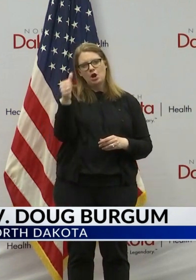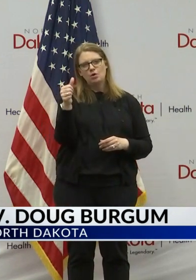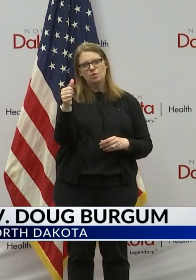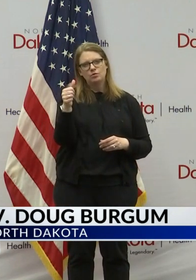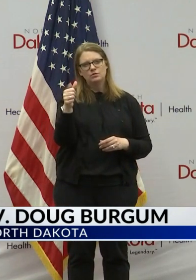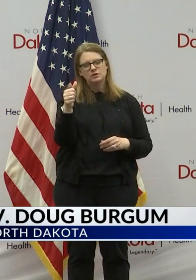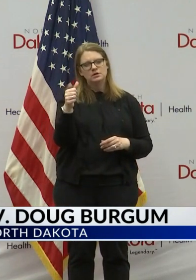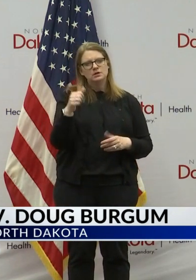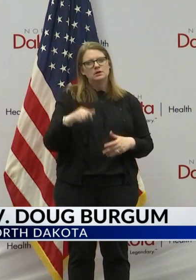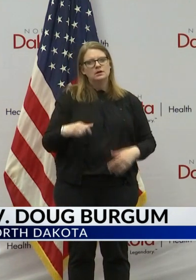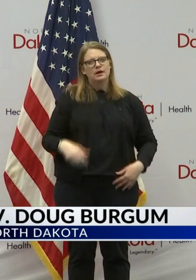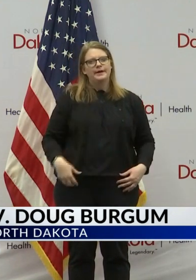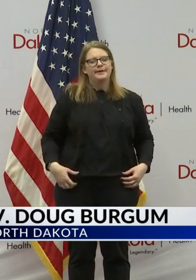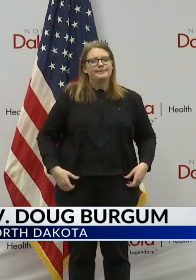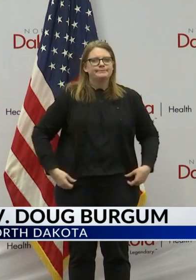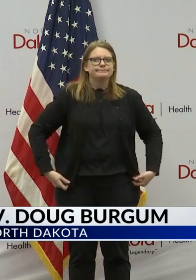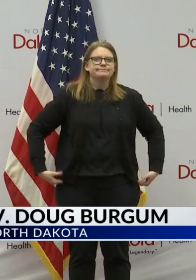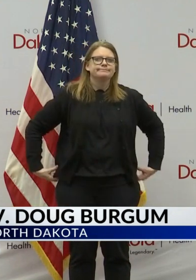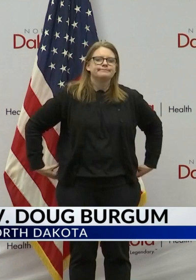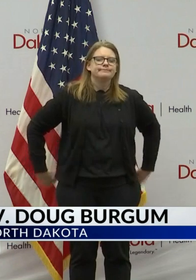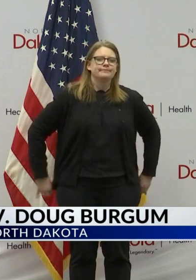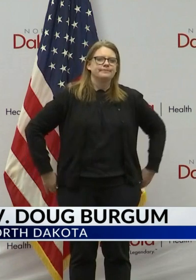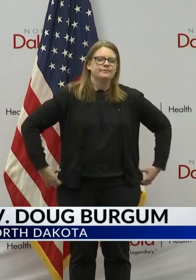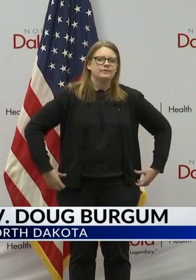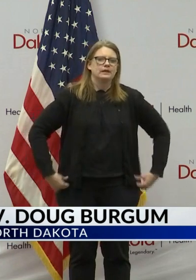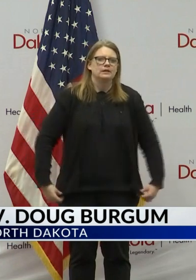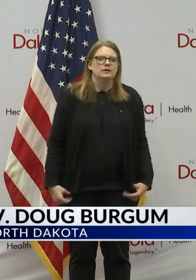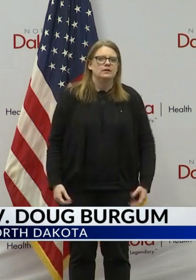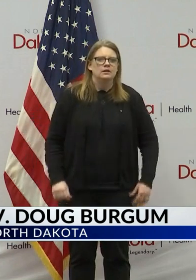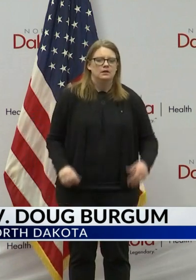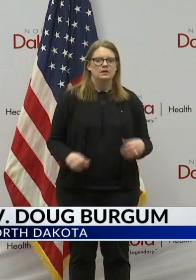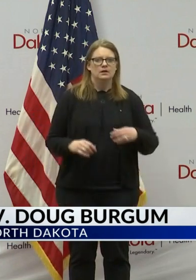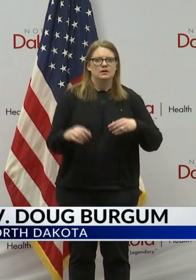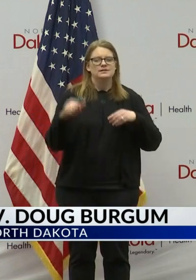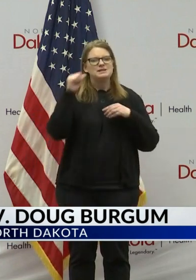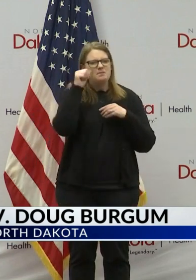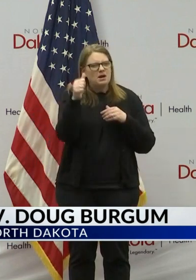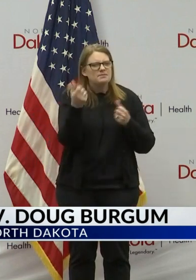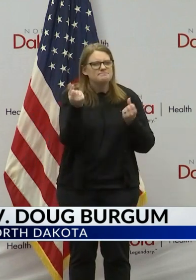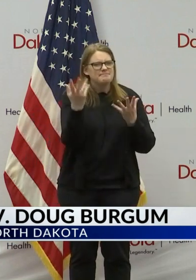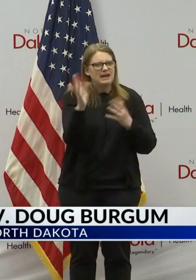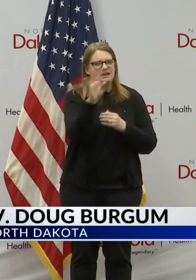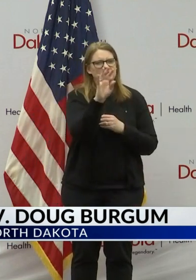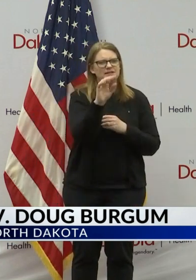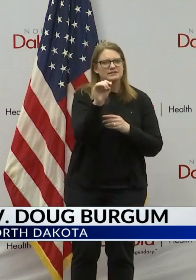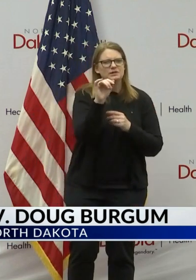PROGRESS IN THIS DIRECTION. CAN'T TO GIVE A LOOK AHEAD FOR TOMORROW. WE KNOW WE HAVE A LOT OF QUESTIONS FROM PEOPLE SINCE